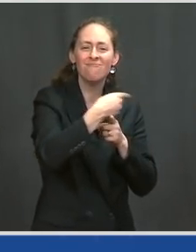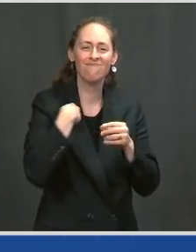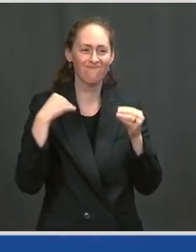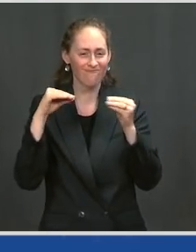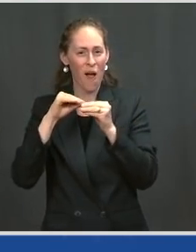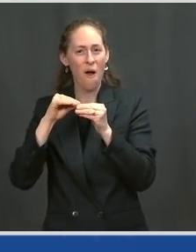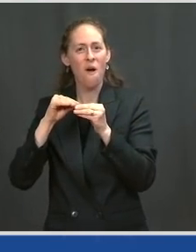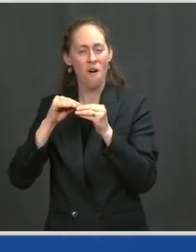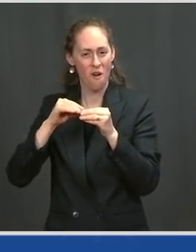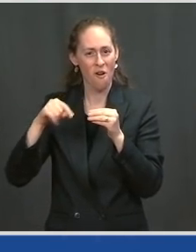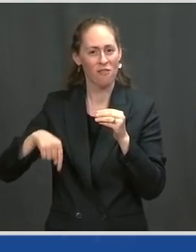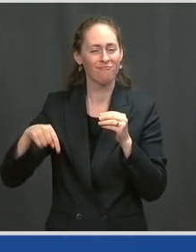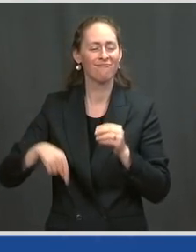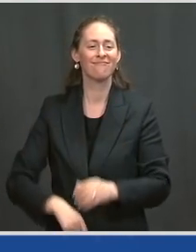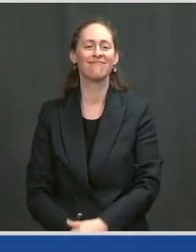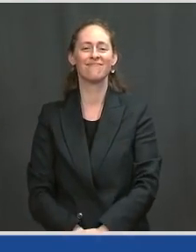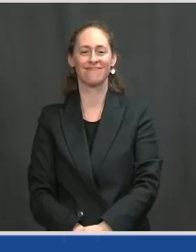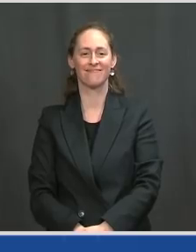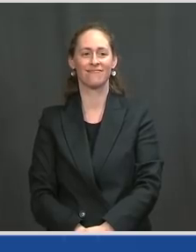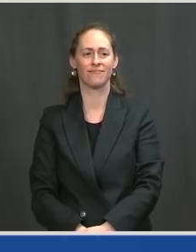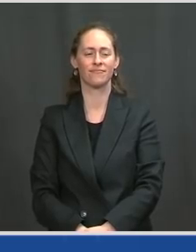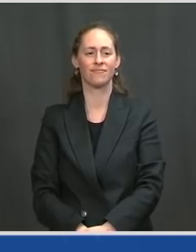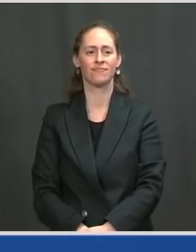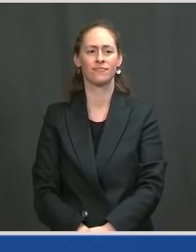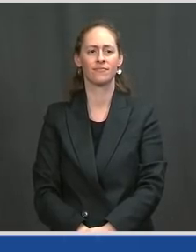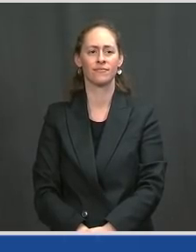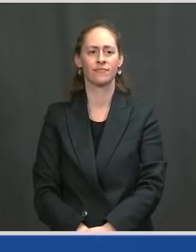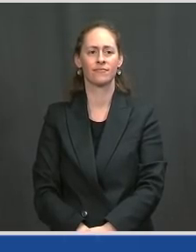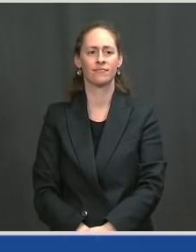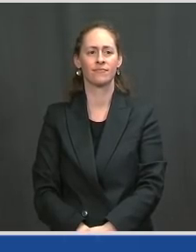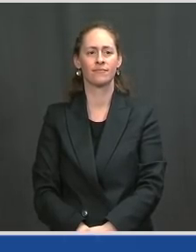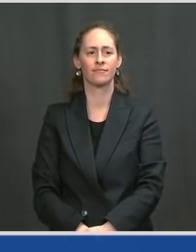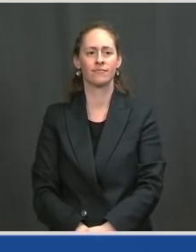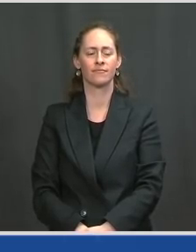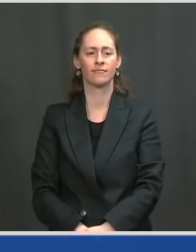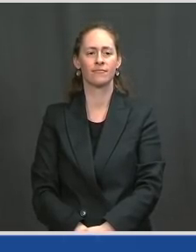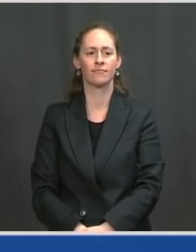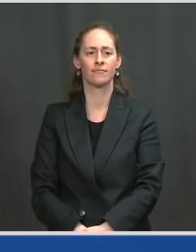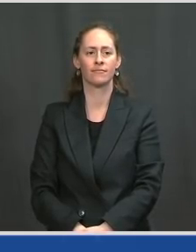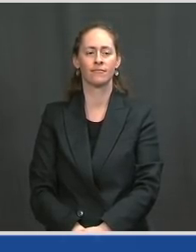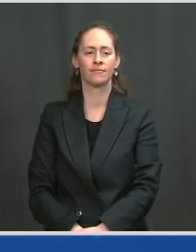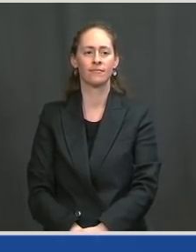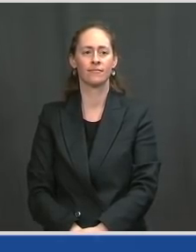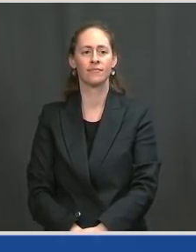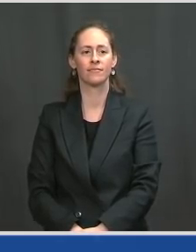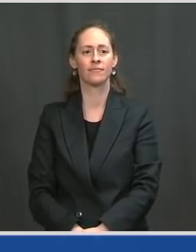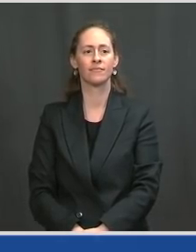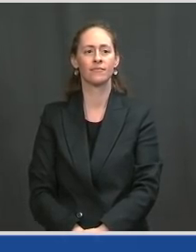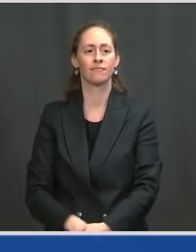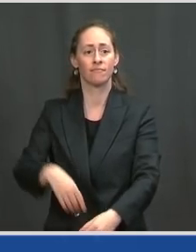our country was creating roughly 60,000 jobs a month. In the three months since we've gotten here,